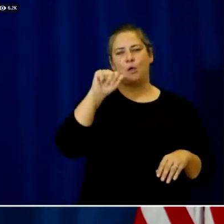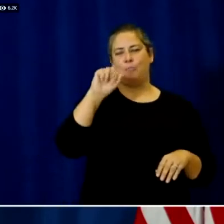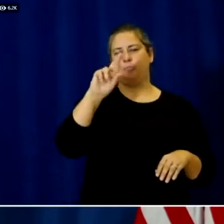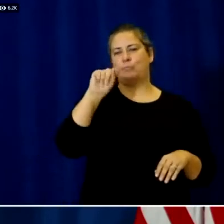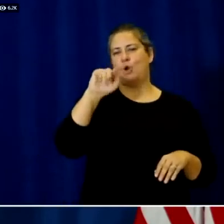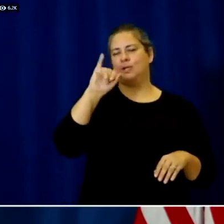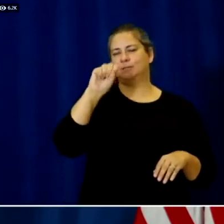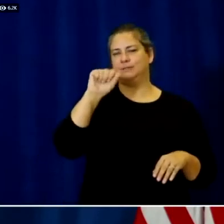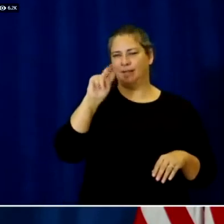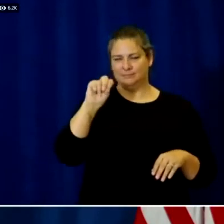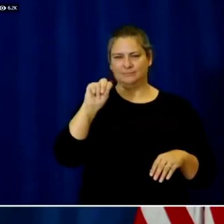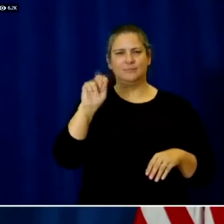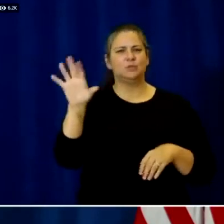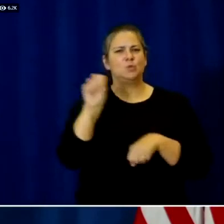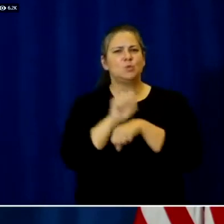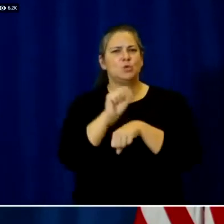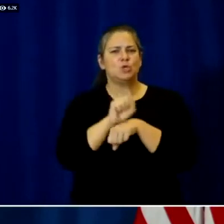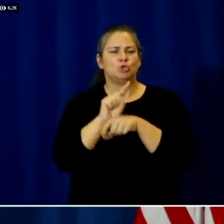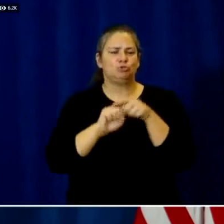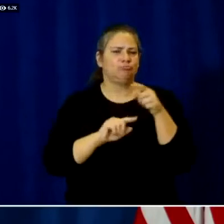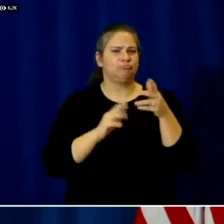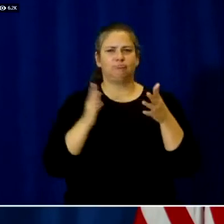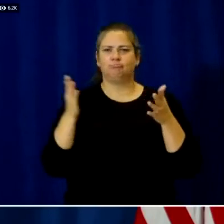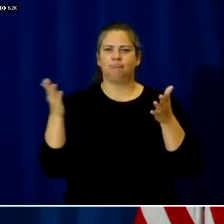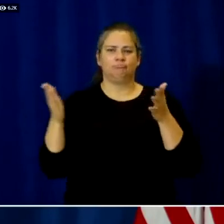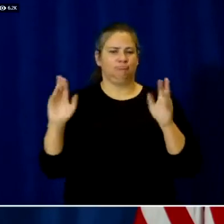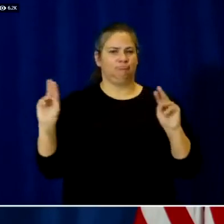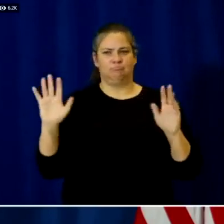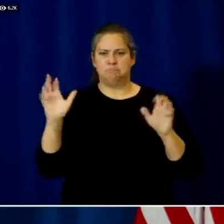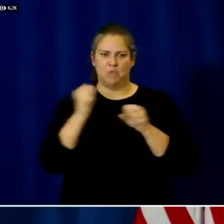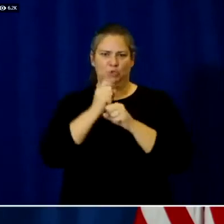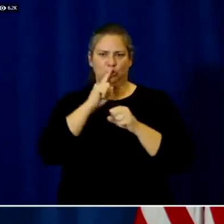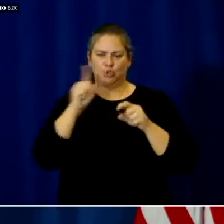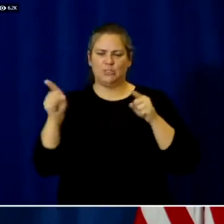ensuring that this is the easiest election to vote in that I believe that